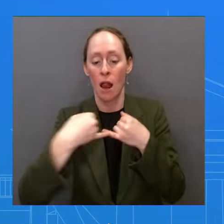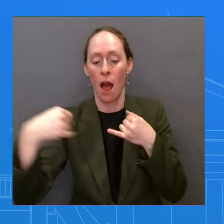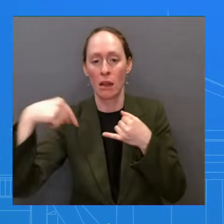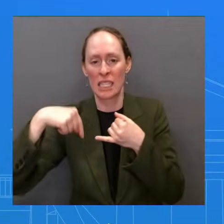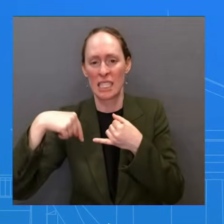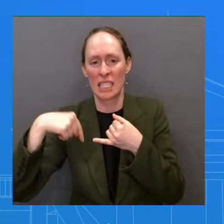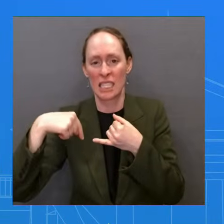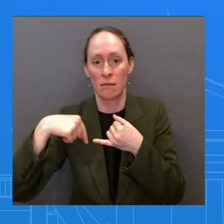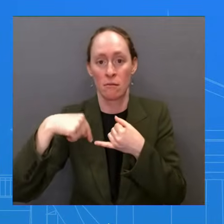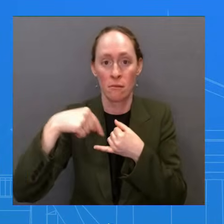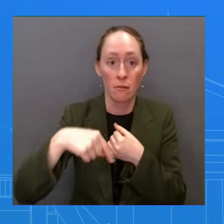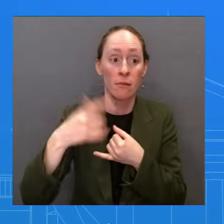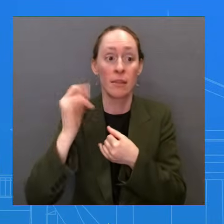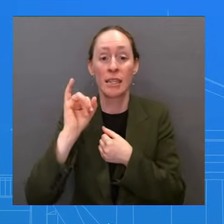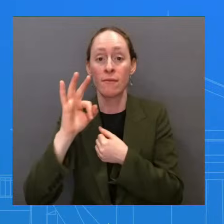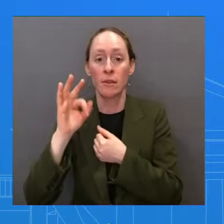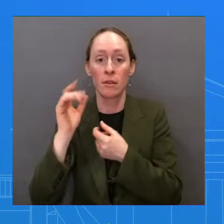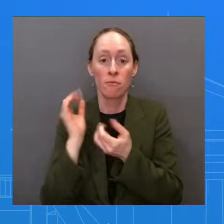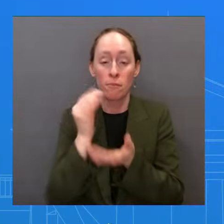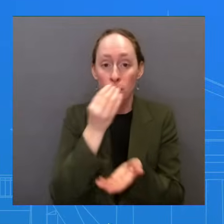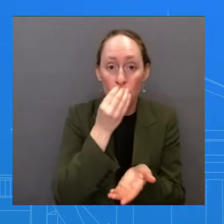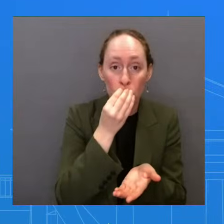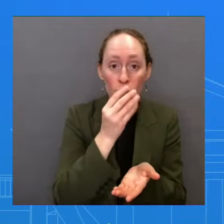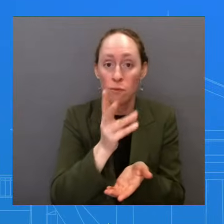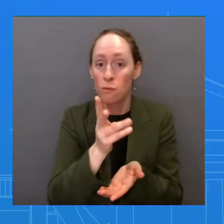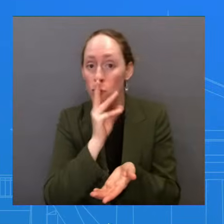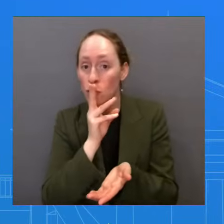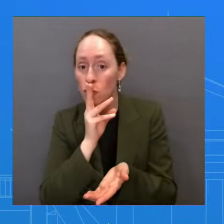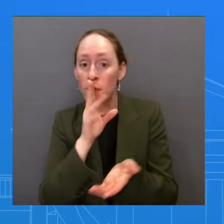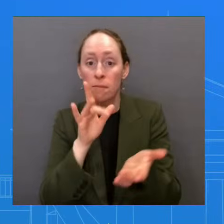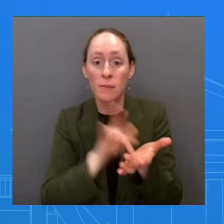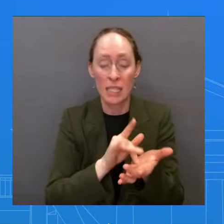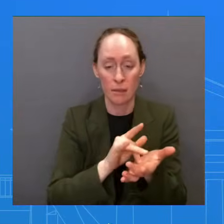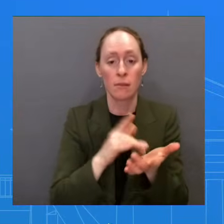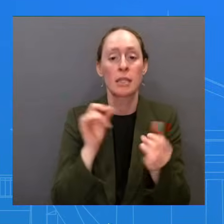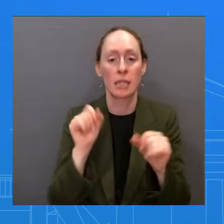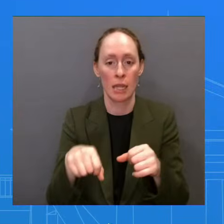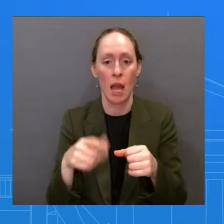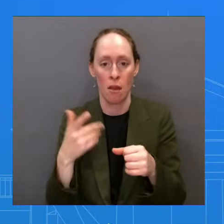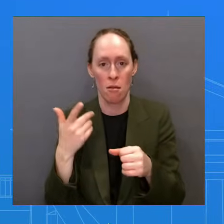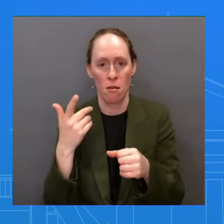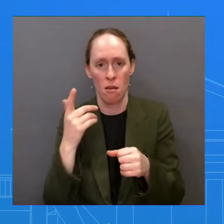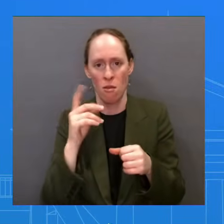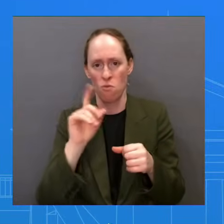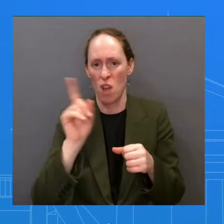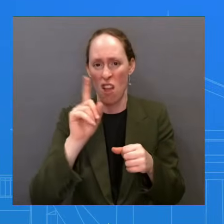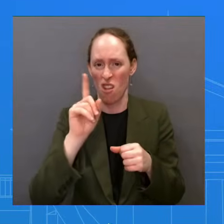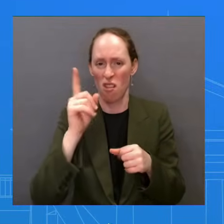We are planning to use all available means, including using the pre-positioned medical and food supplies,